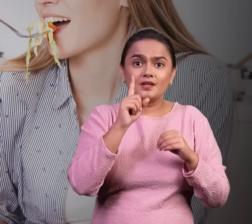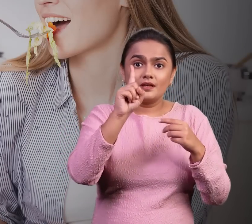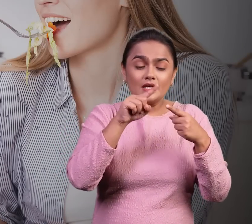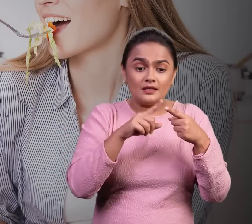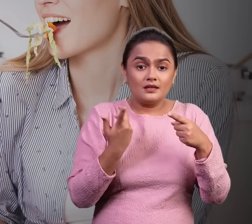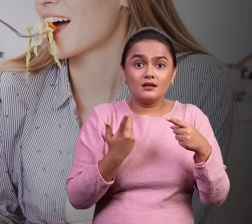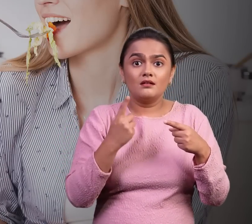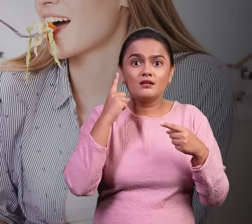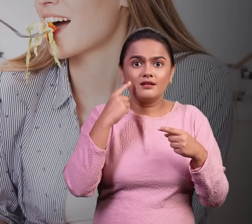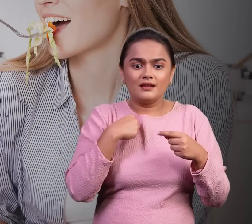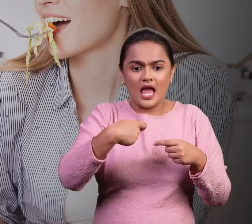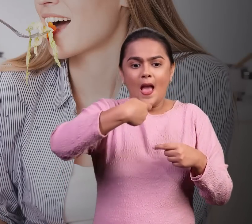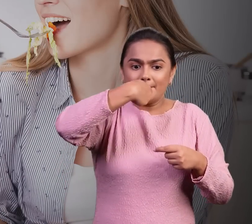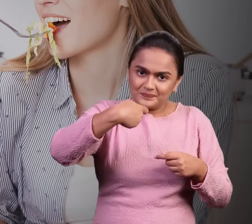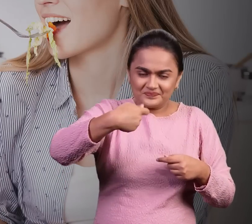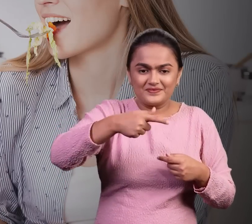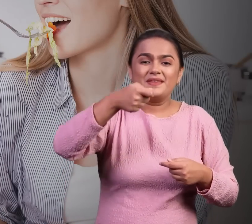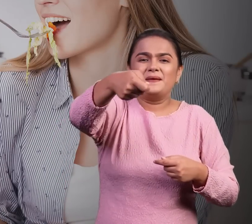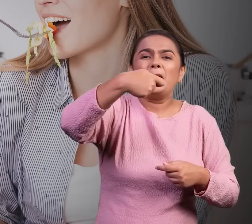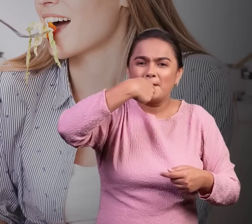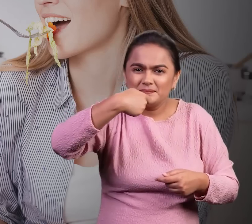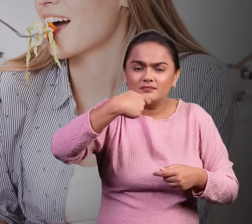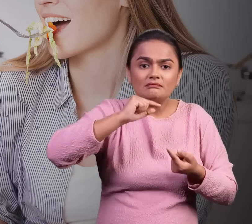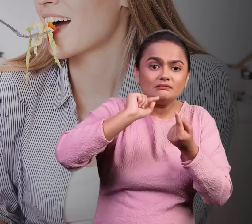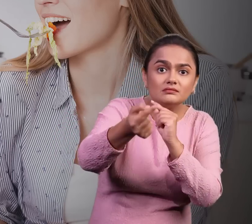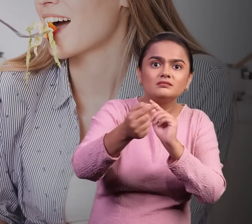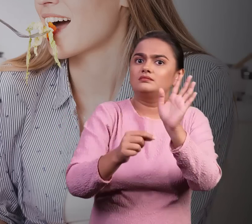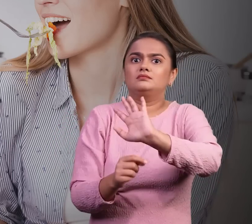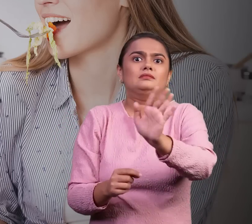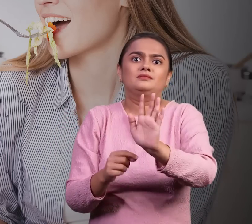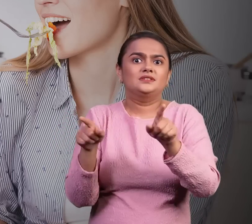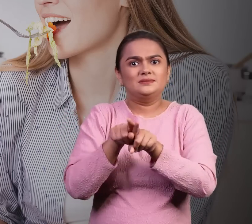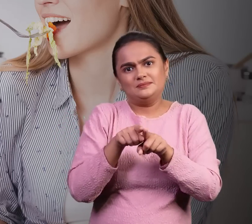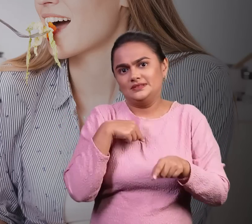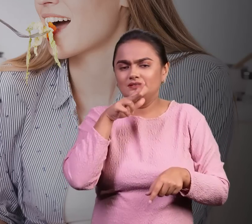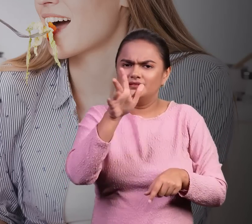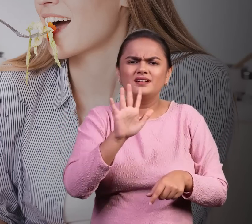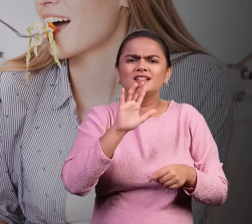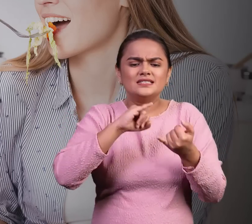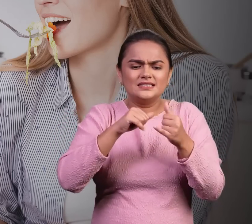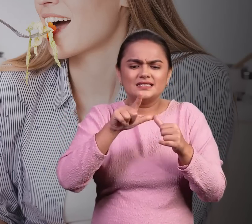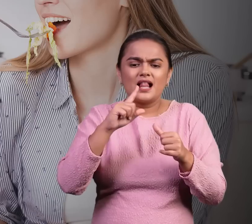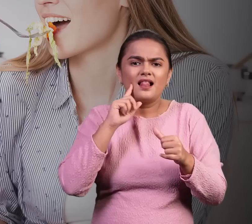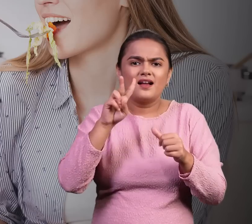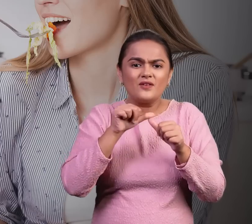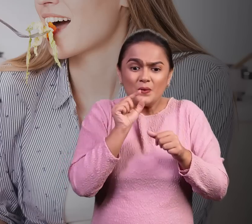we should not share food with HIV-positive person. No, the virus does not transmit through saliva,